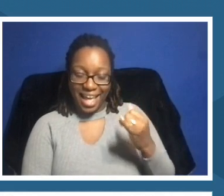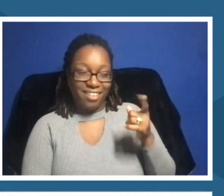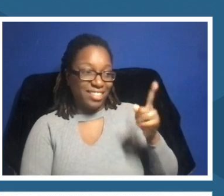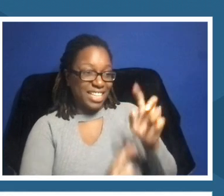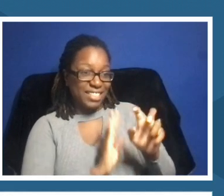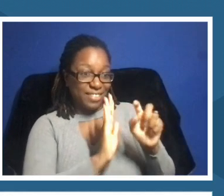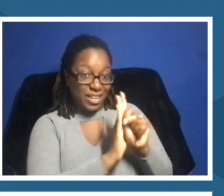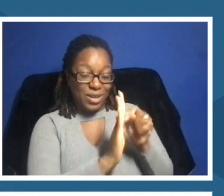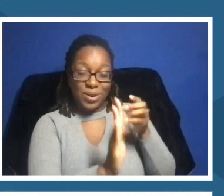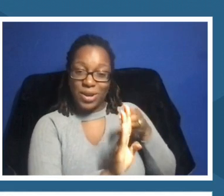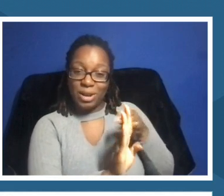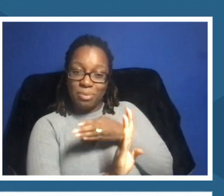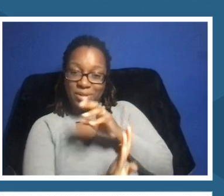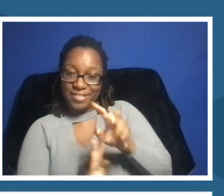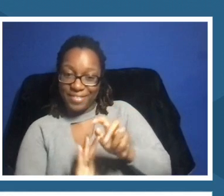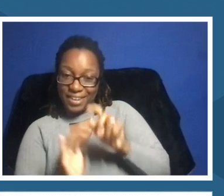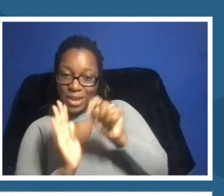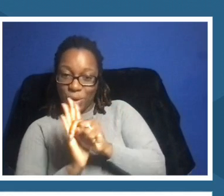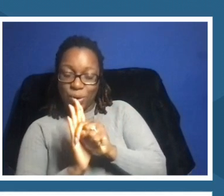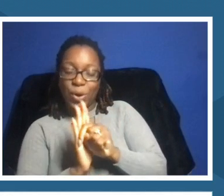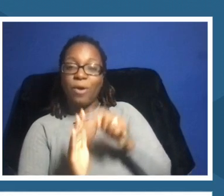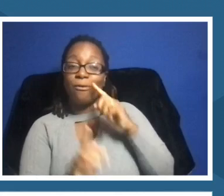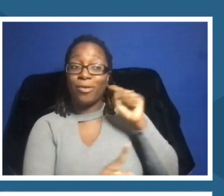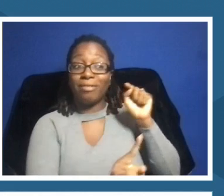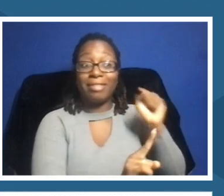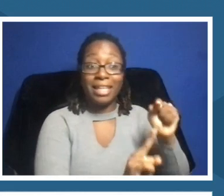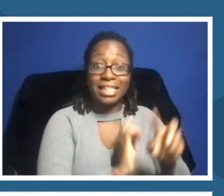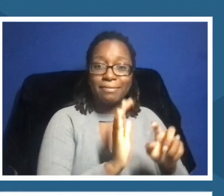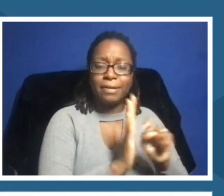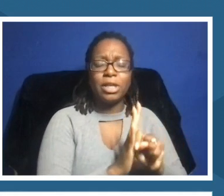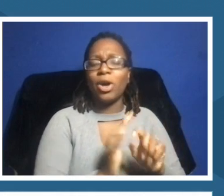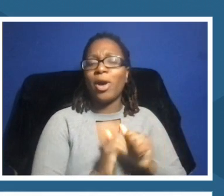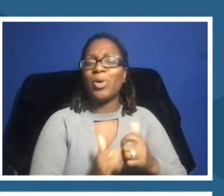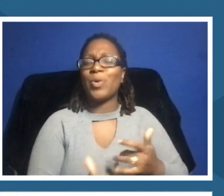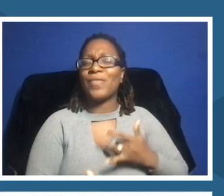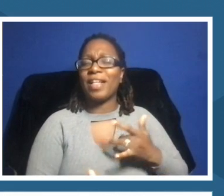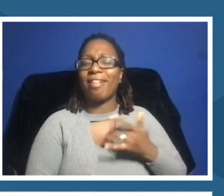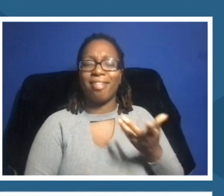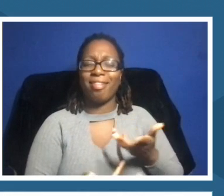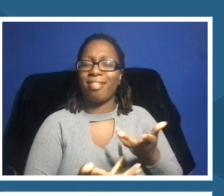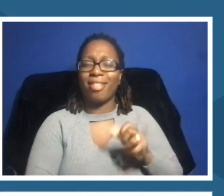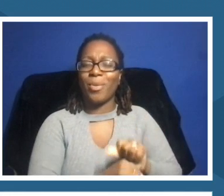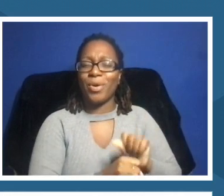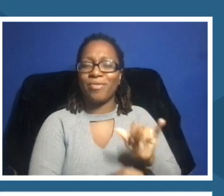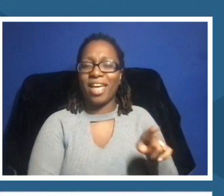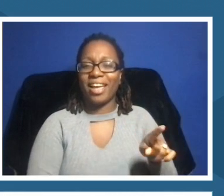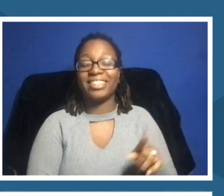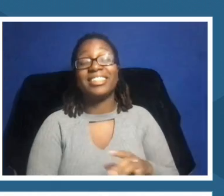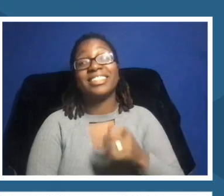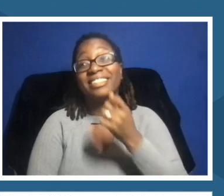this particular video for the series um this was like my favorite one to work on not